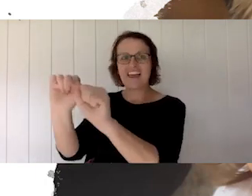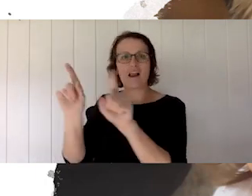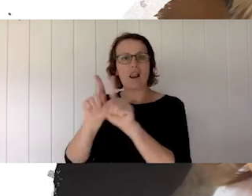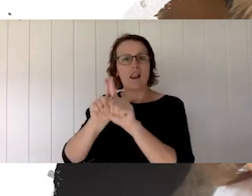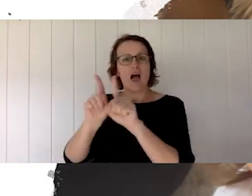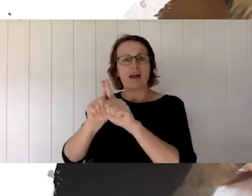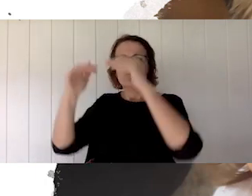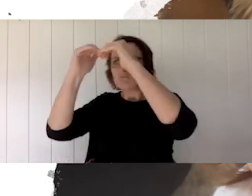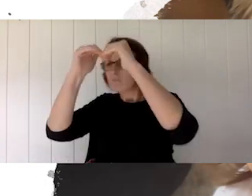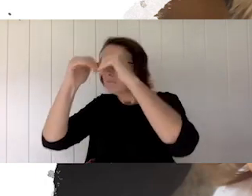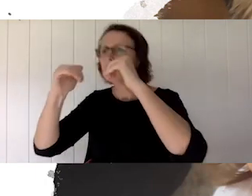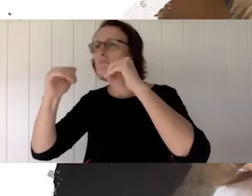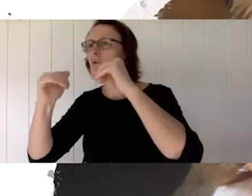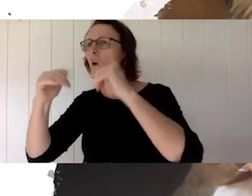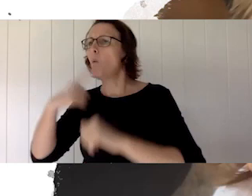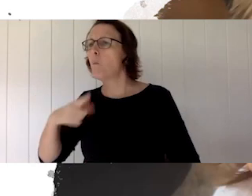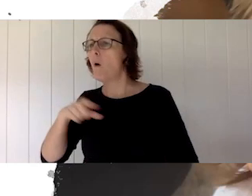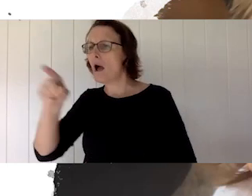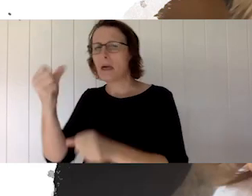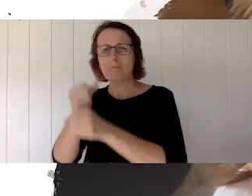get inside this complex web of decision-making that's going on and